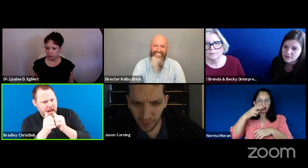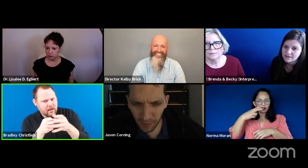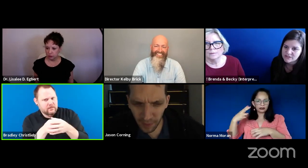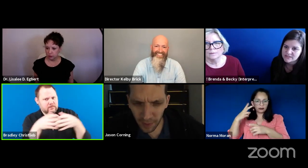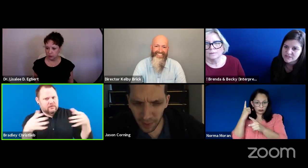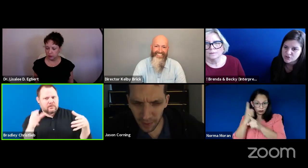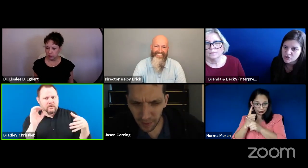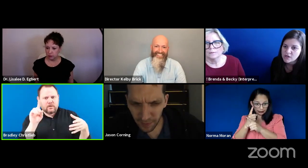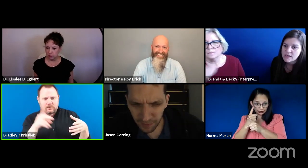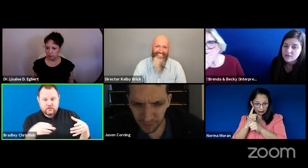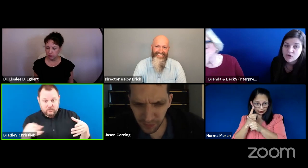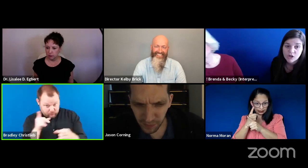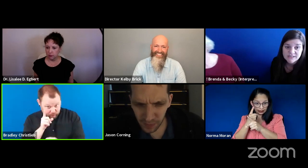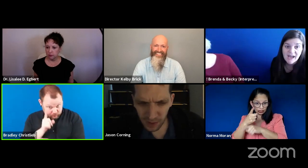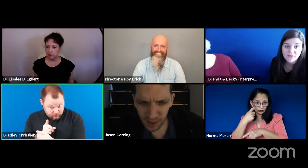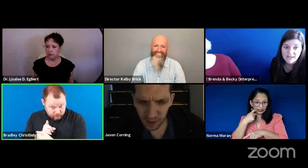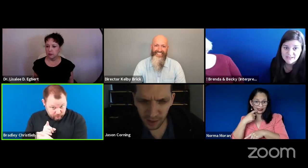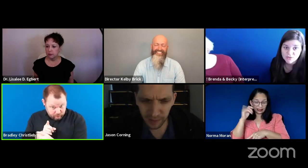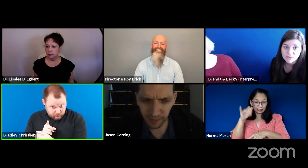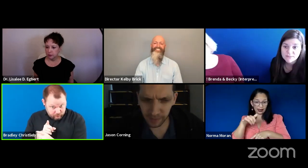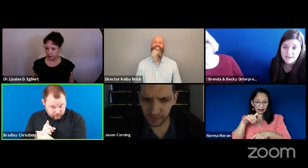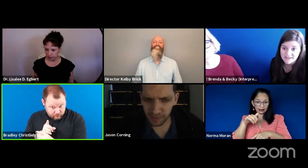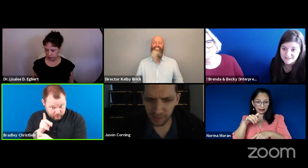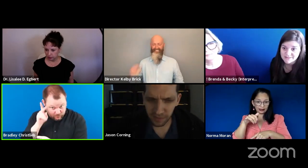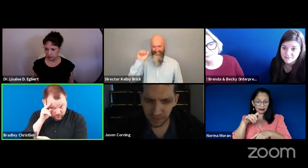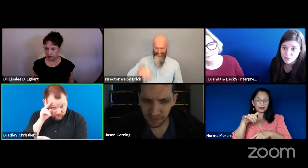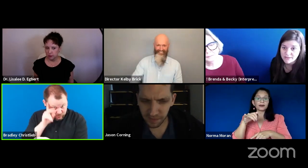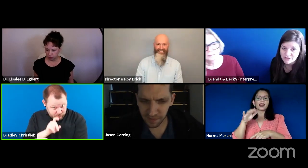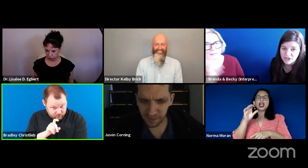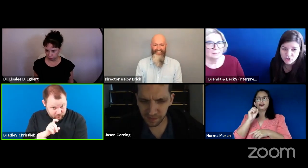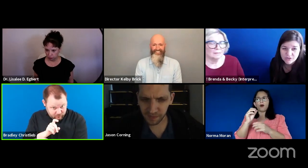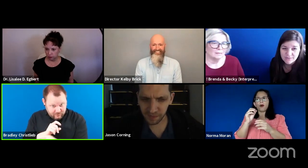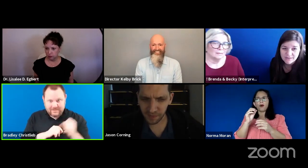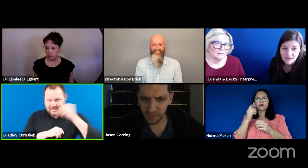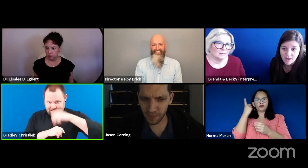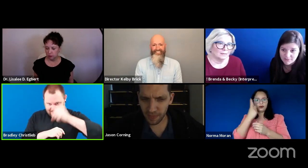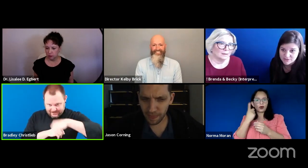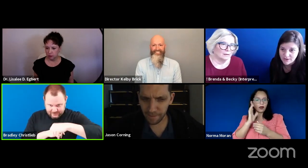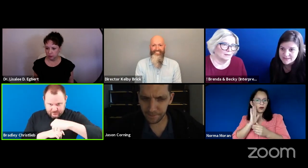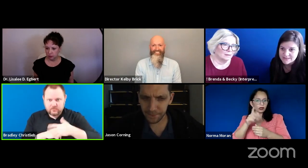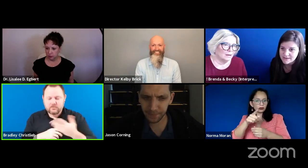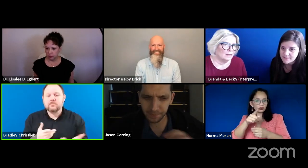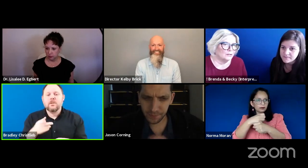and legislature in regards to advocating to expand ODHH. You did make that comment, correct?